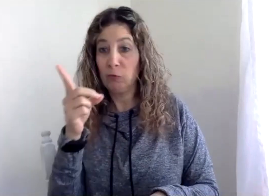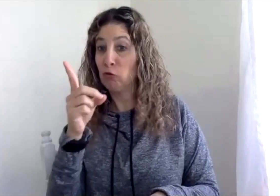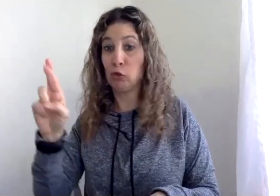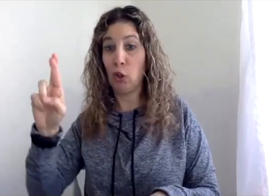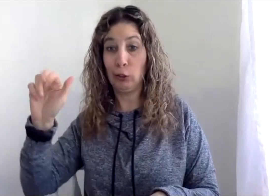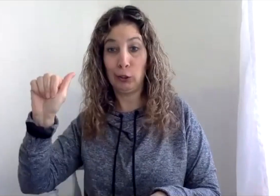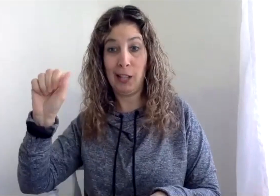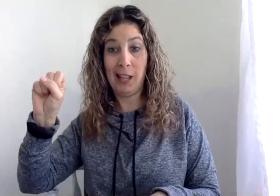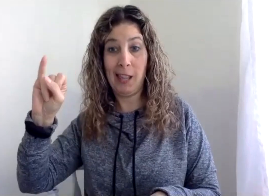Dr. Mason.